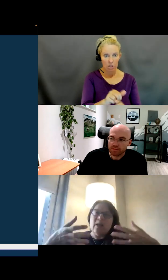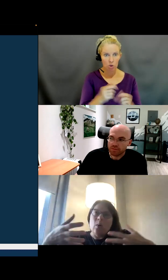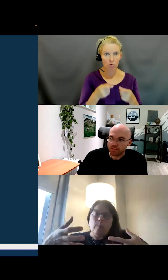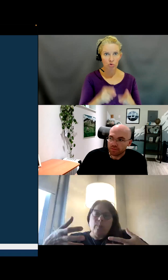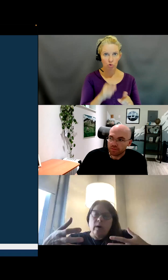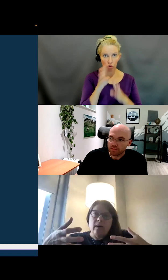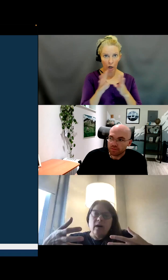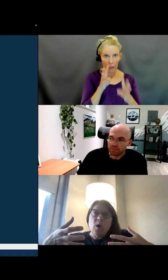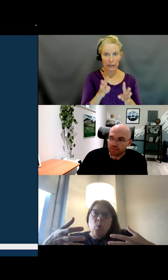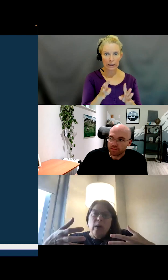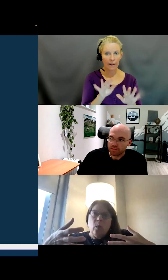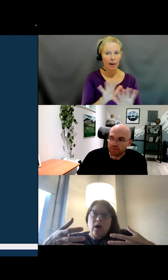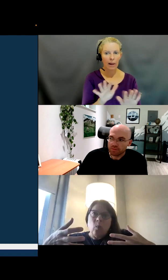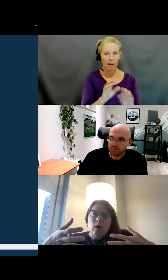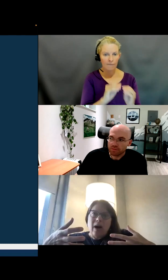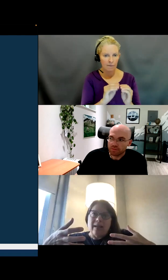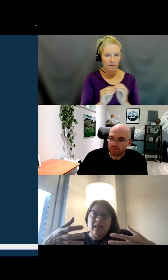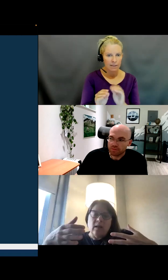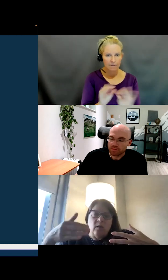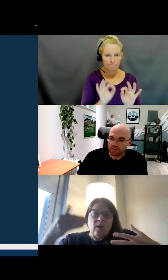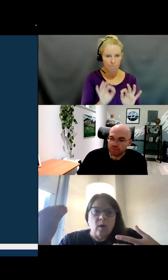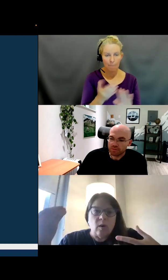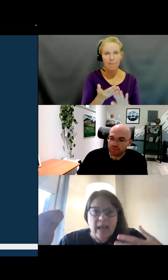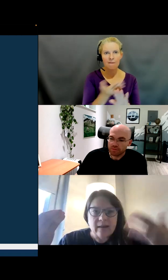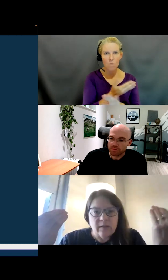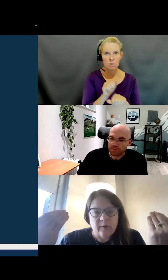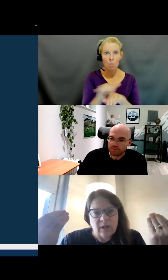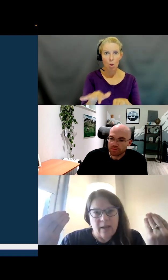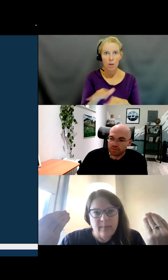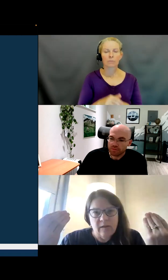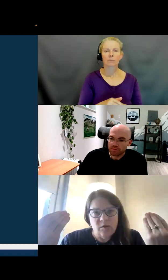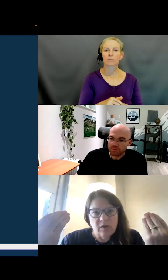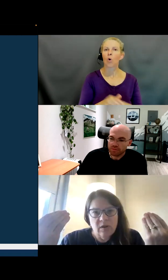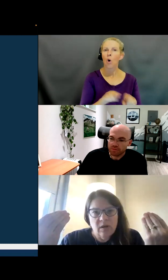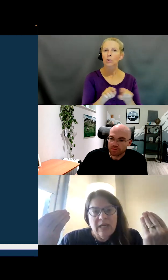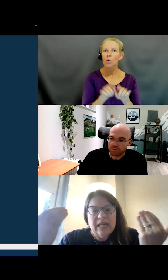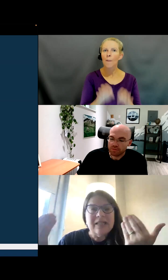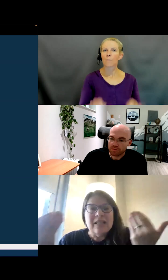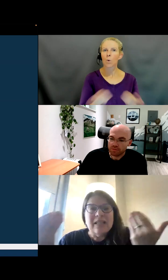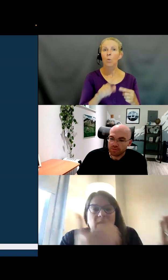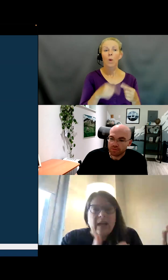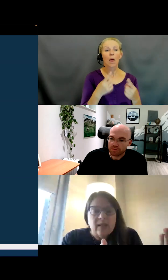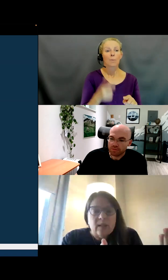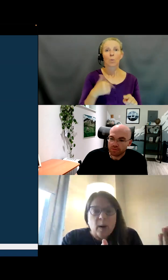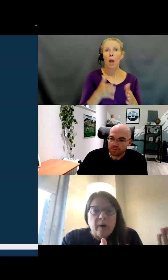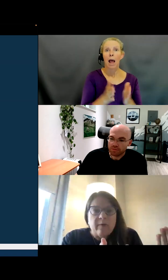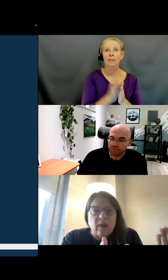so important when we are asking you the alt text for the image, is this alt text appropriate for